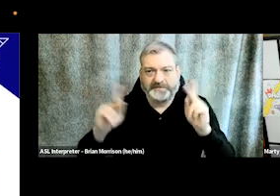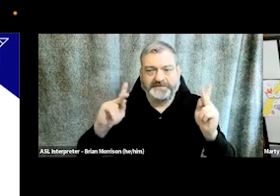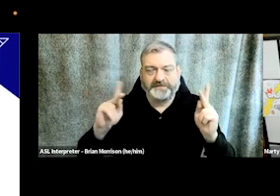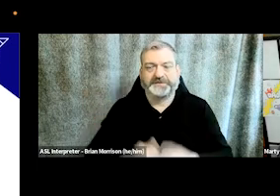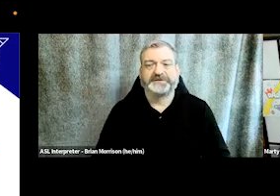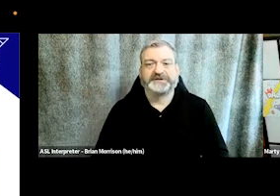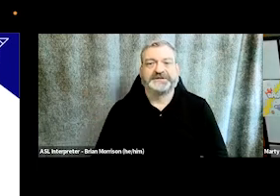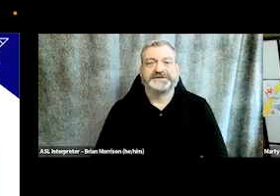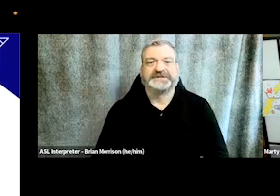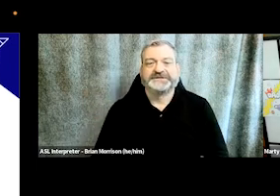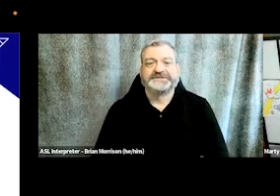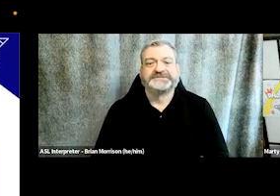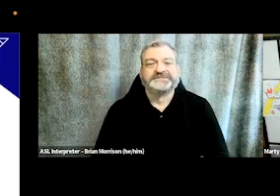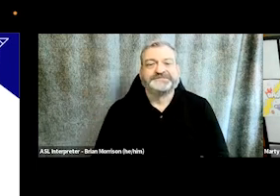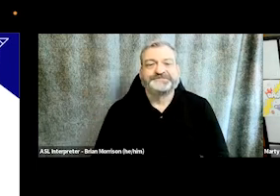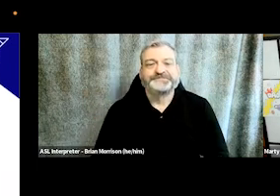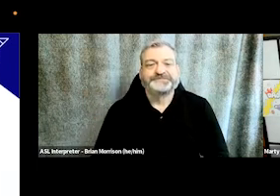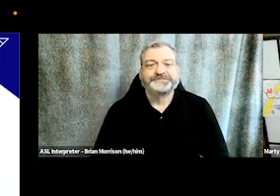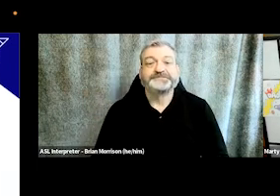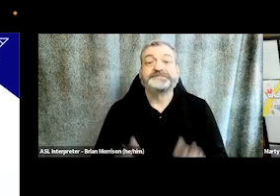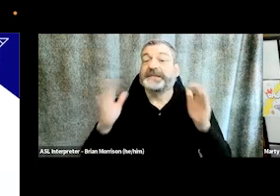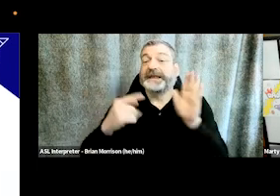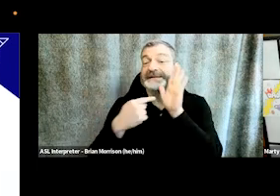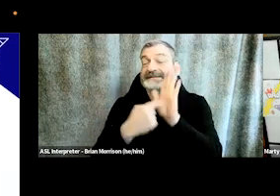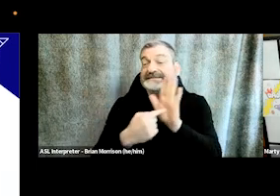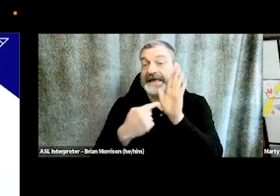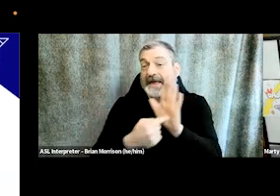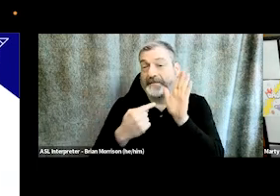And then some of the example activities that go into this are creating design